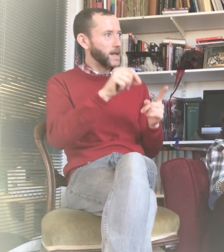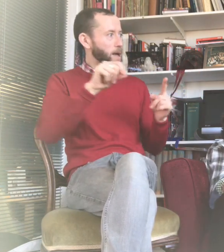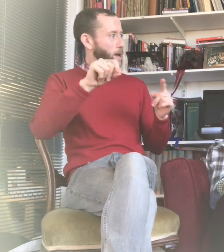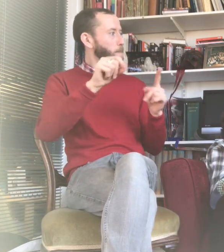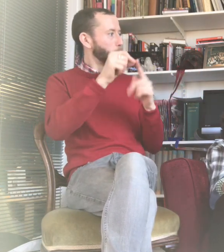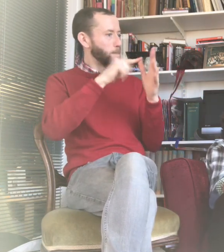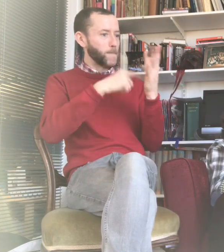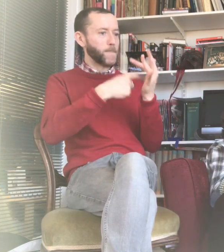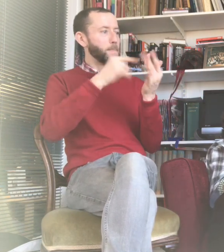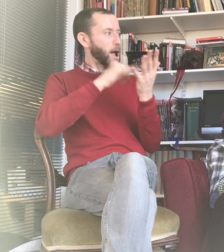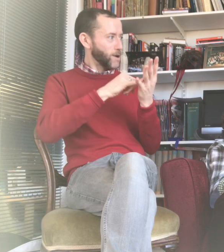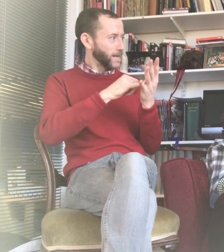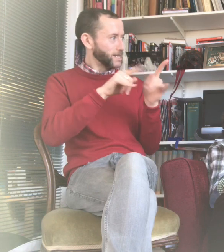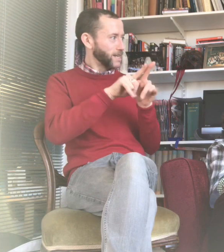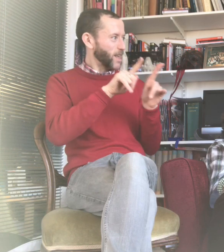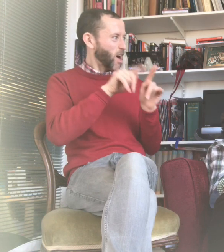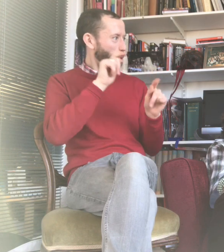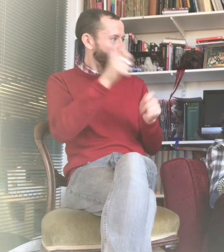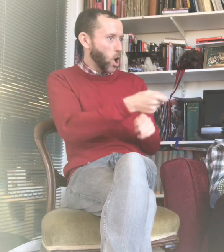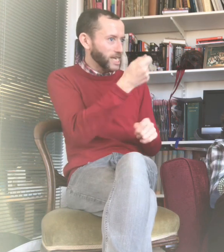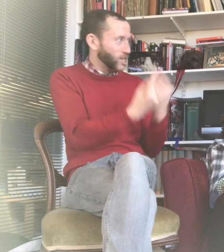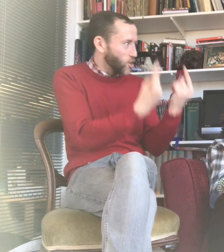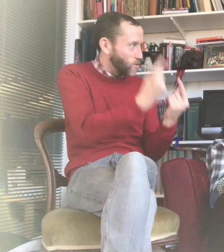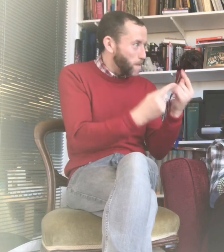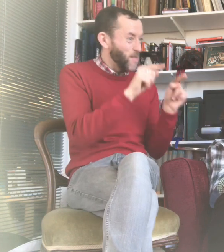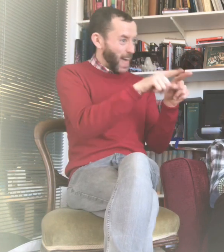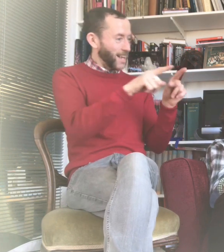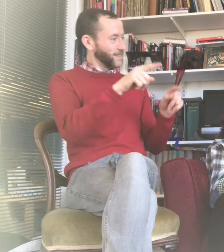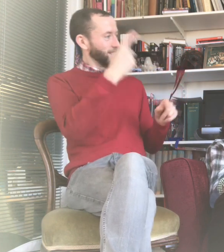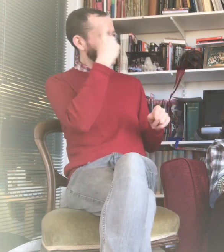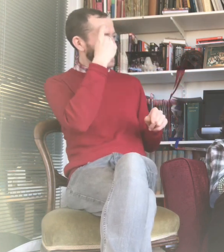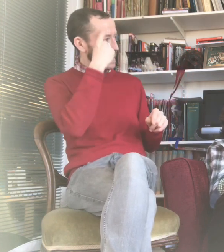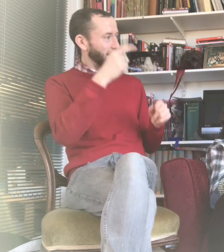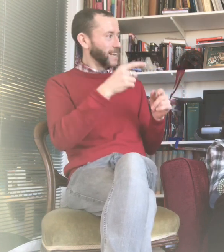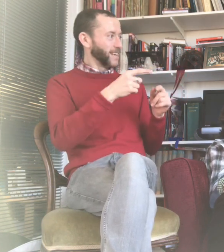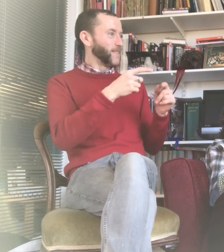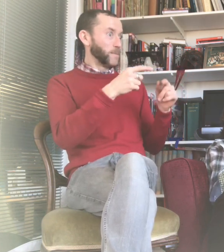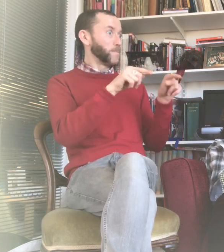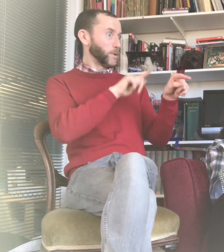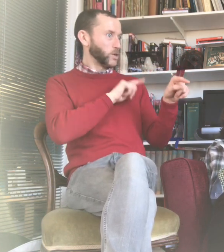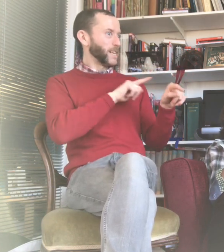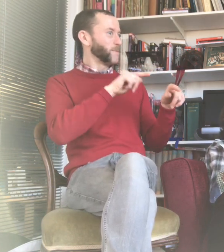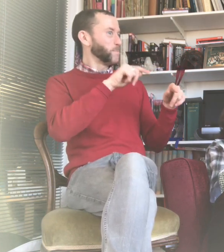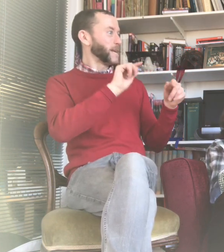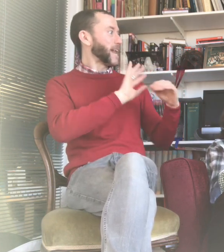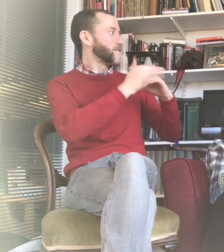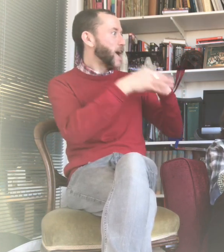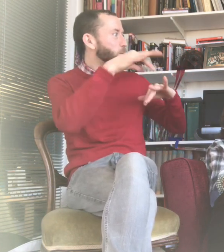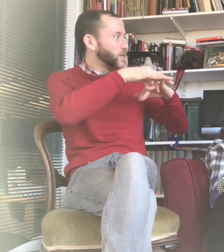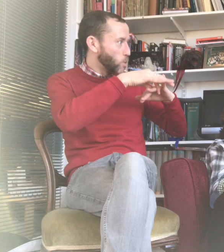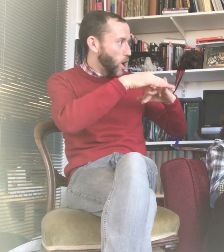cuckolding him, who's run off with his wife - that's a quite funny fight. There's